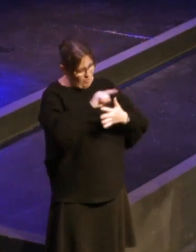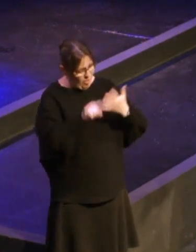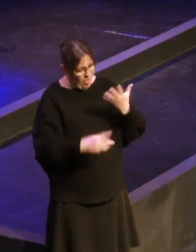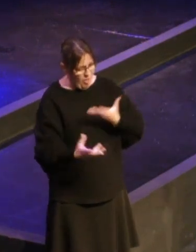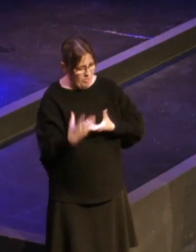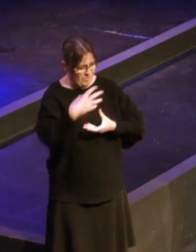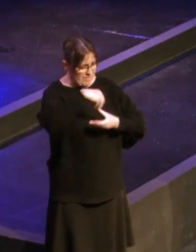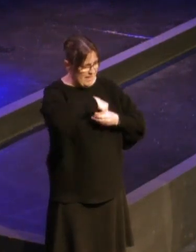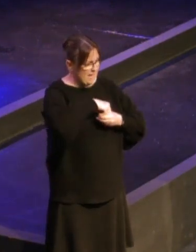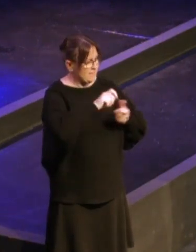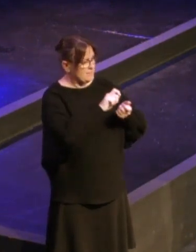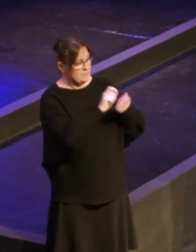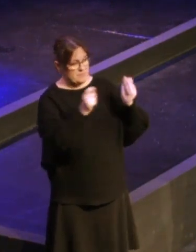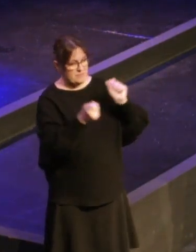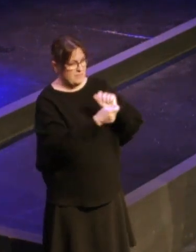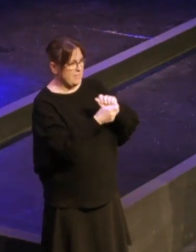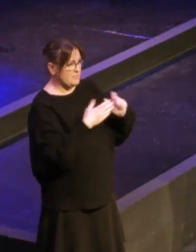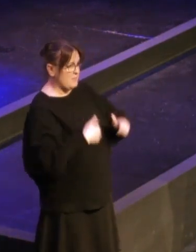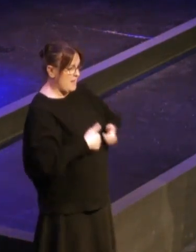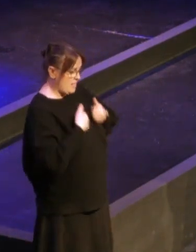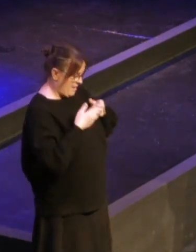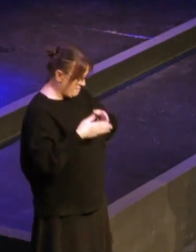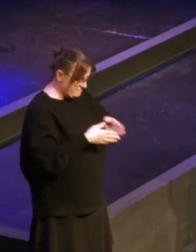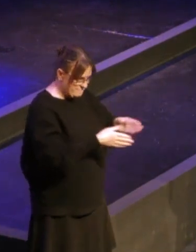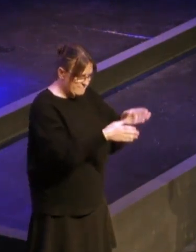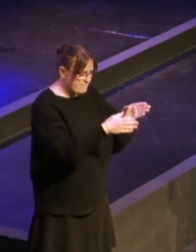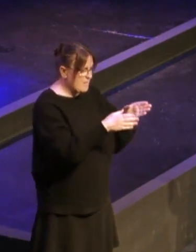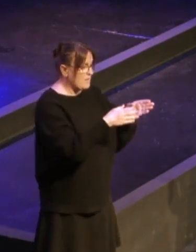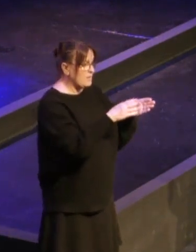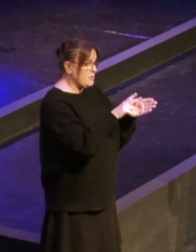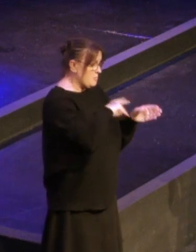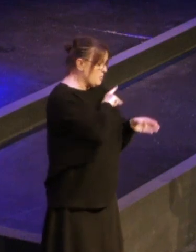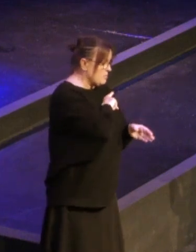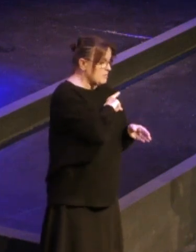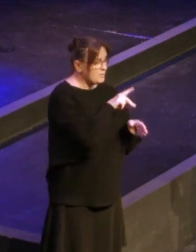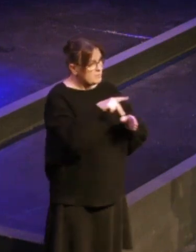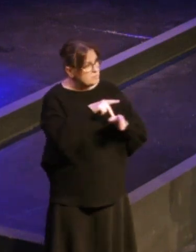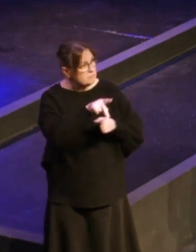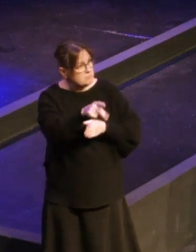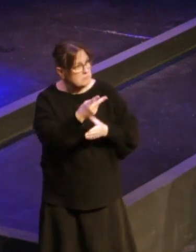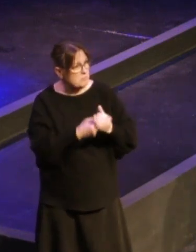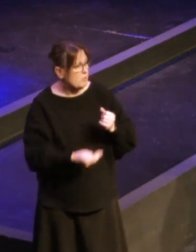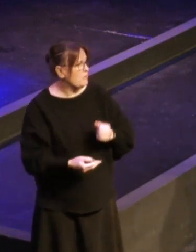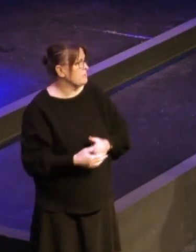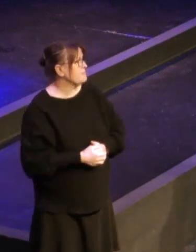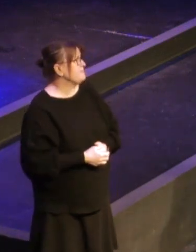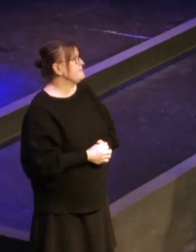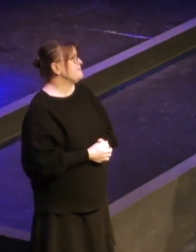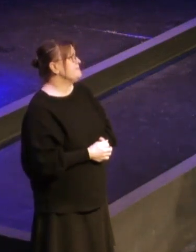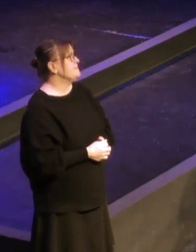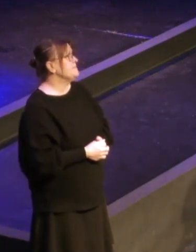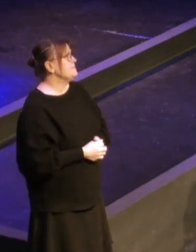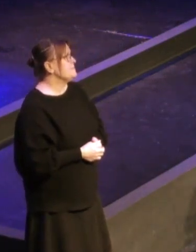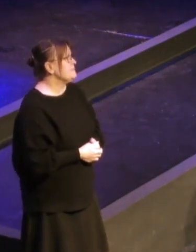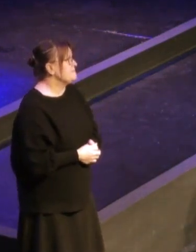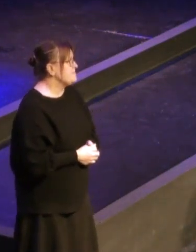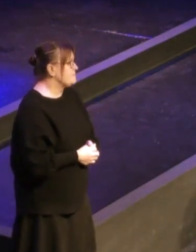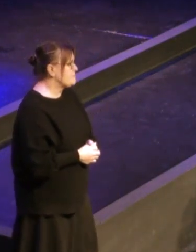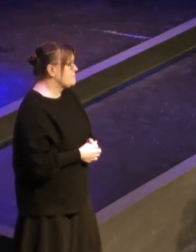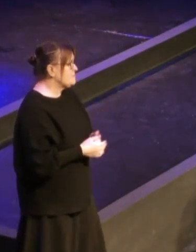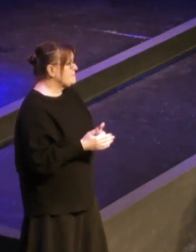the direction of my life both personally and professionally. So even though my my surgeries